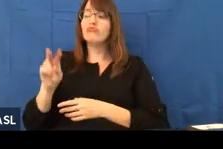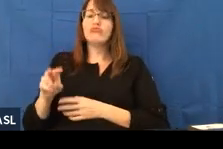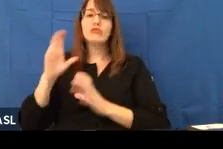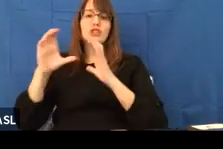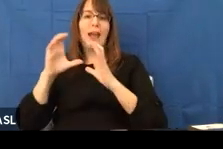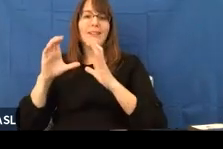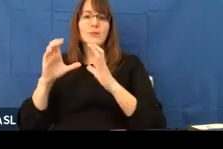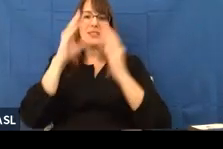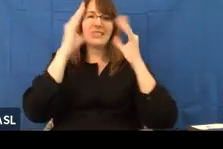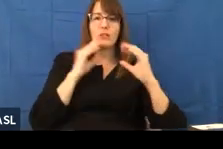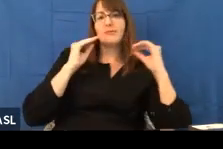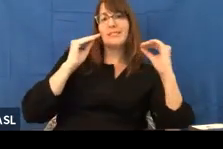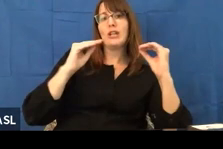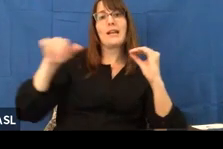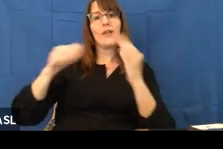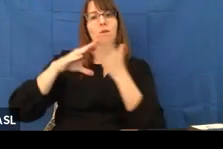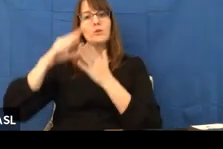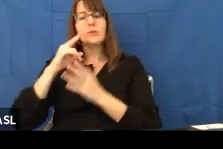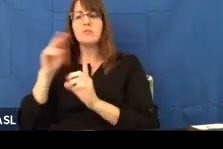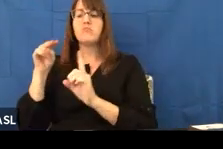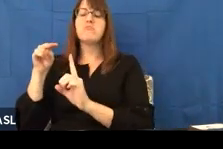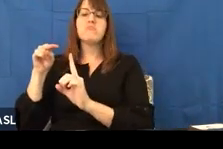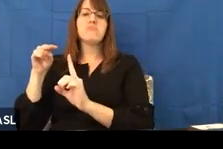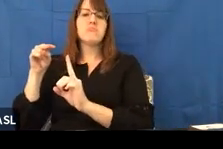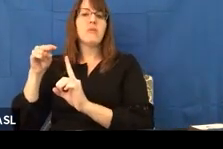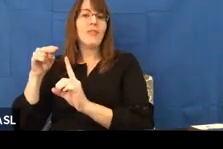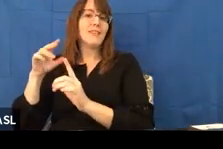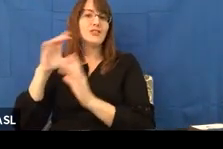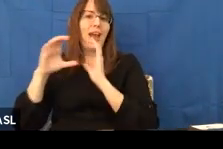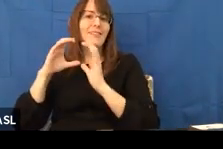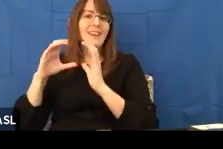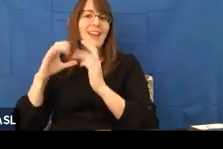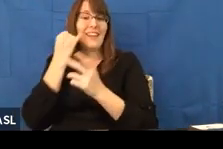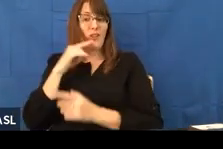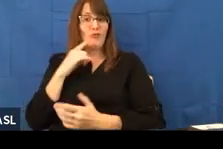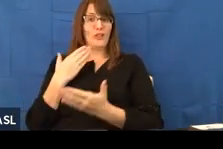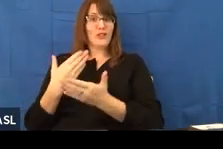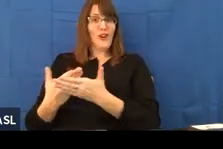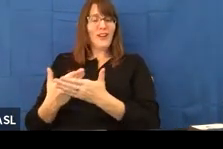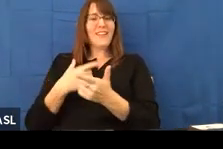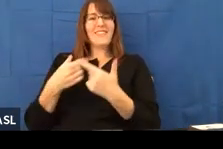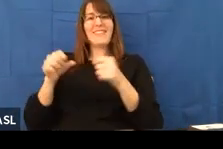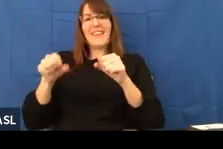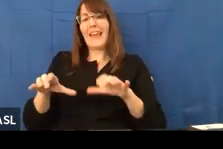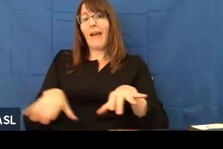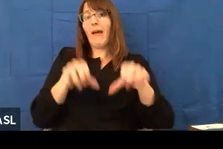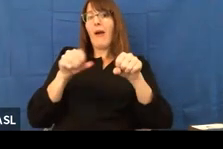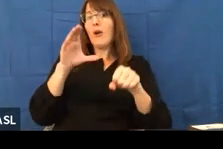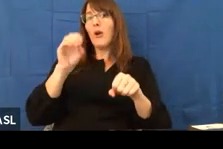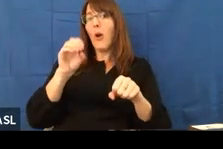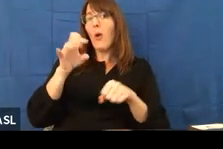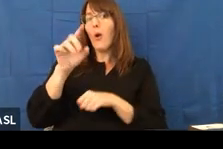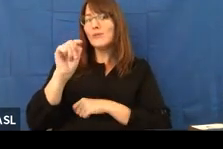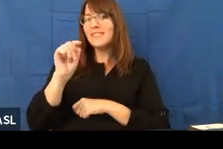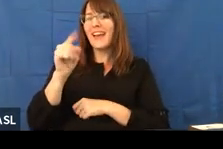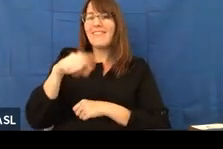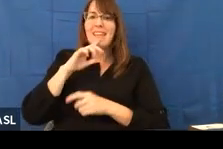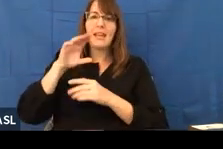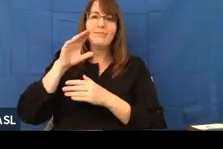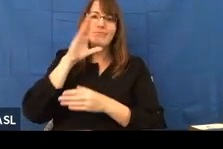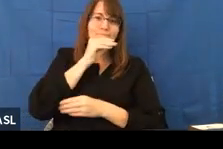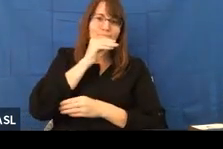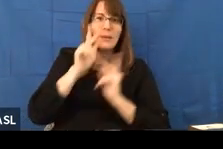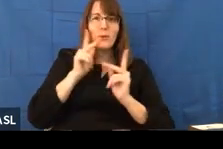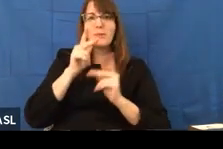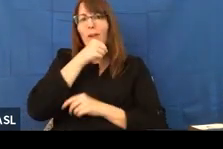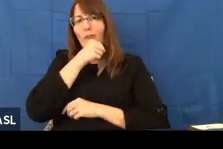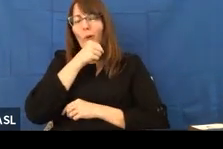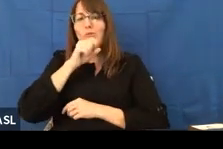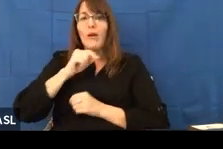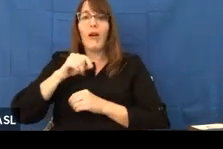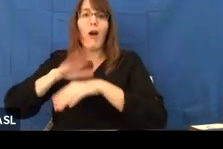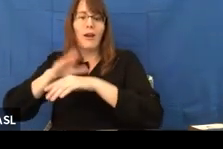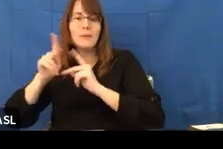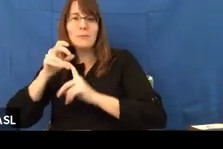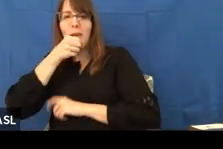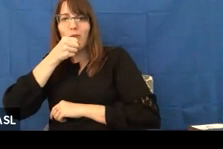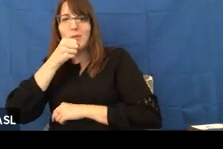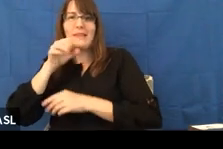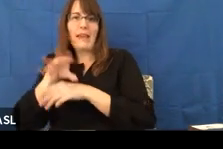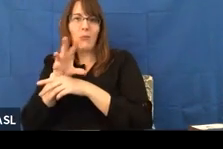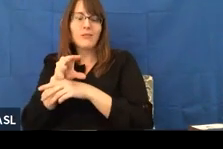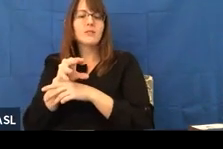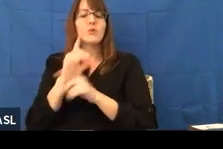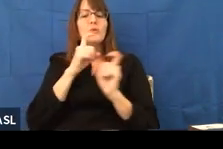Jewyl Alderson Clarke, SDCOE: And if if they've done it really well. They might even get co hosting power and they can mute people and unmute people at will eventually. So, you know, think about how you can give students the leadership opportunities as they go.